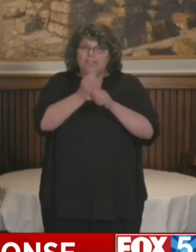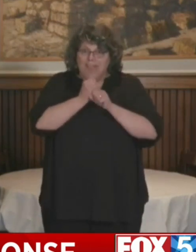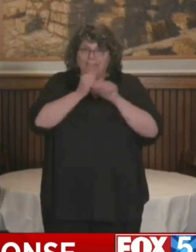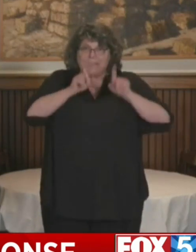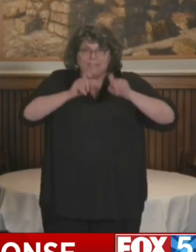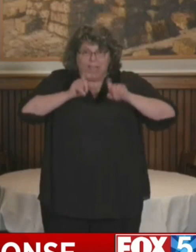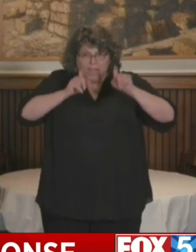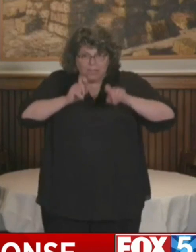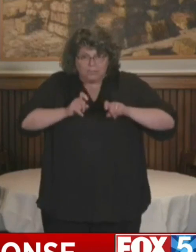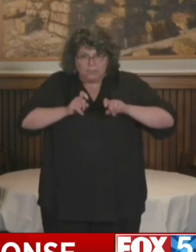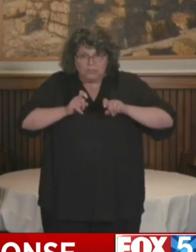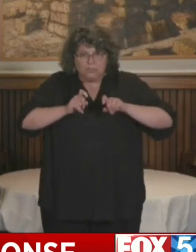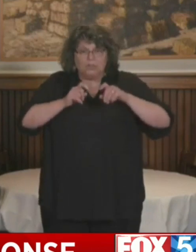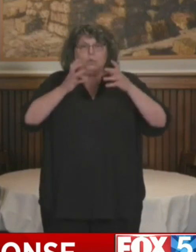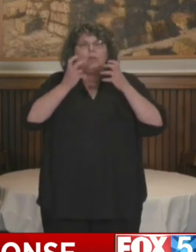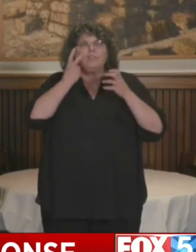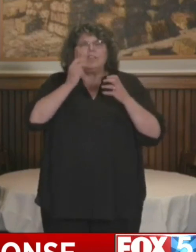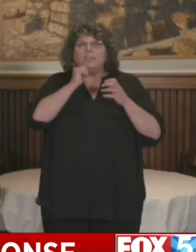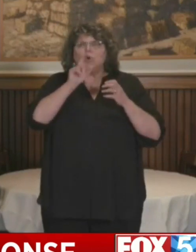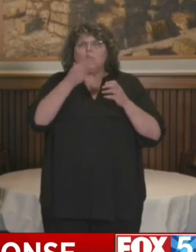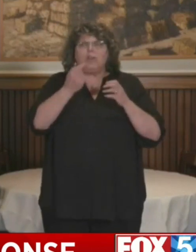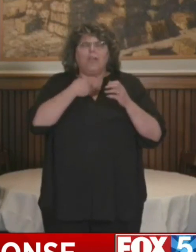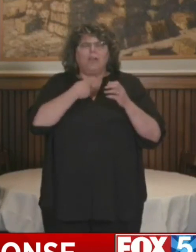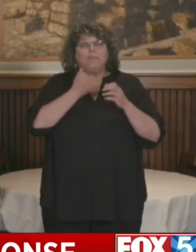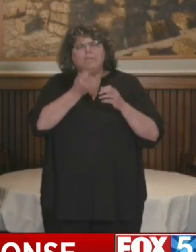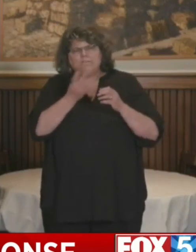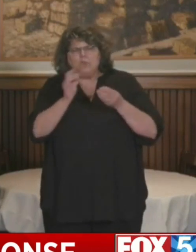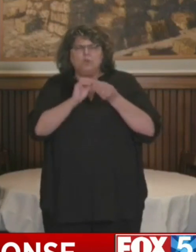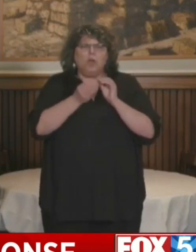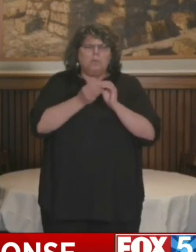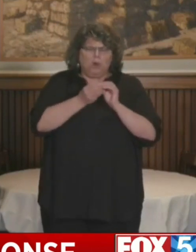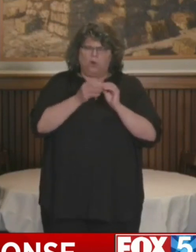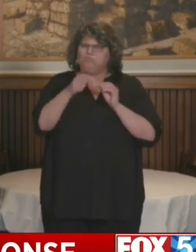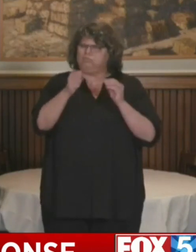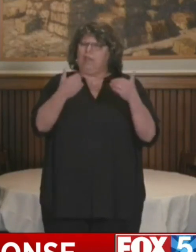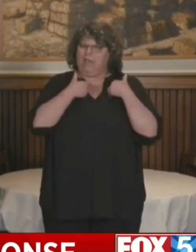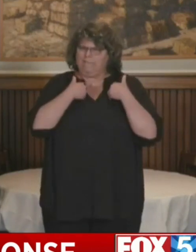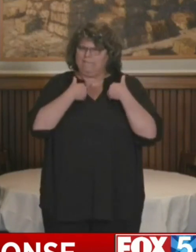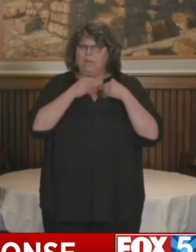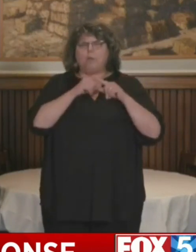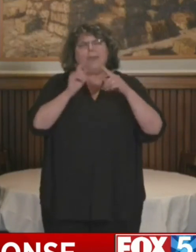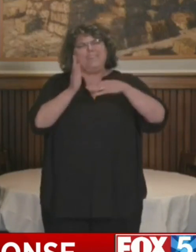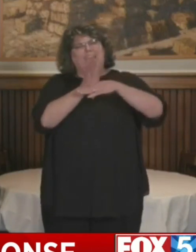POSITIVITY RATE BECAUSE IT IS WHAT WE ARE MORE AND MORE FOCUSED ON IS TESTING INCREASES WE WANT TO LOOK NOT